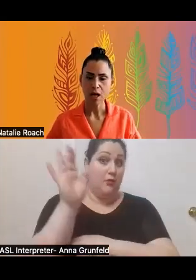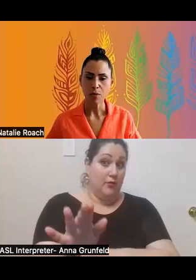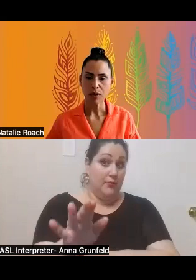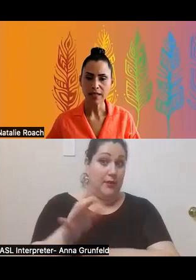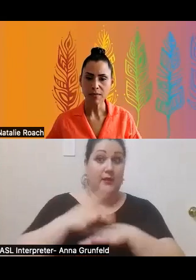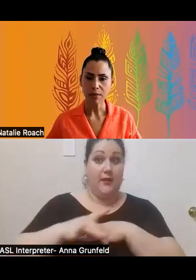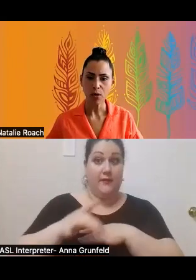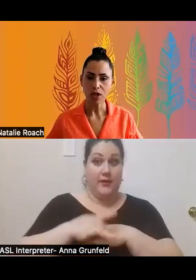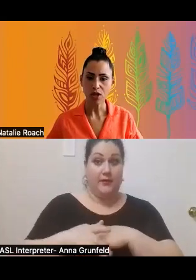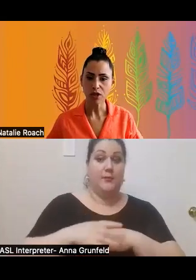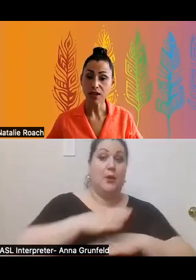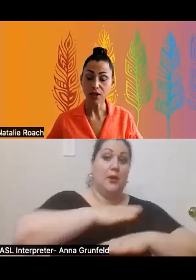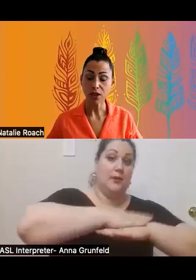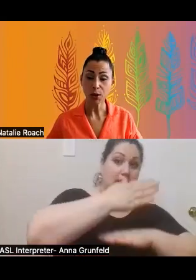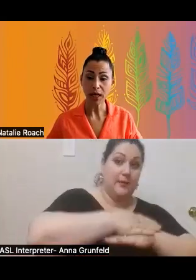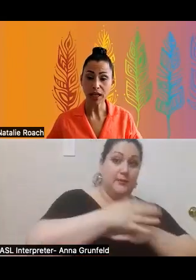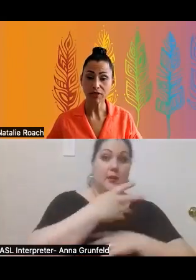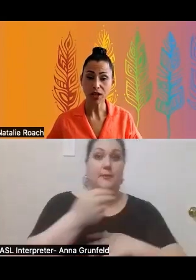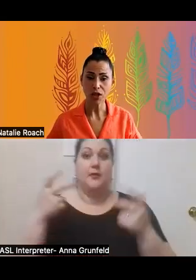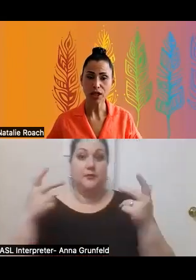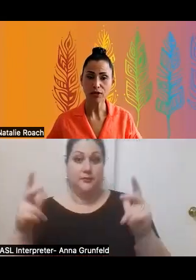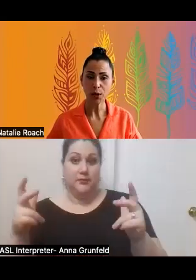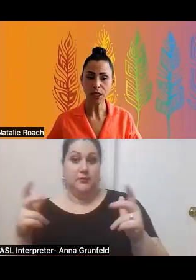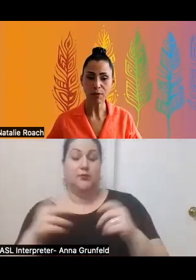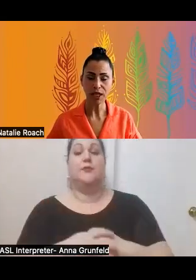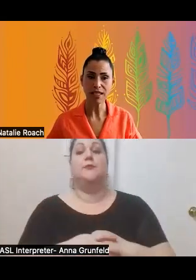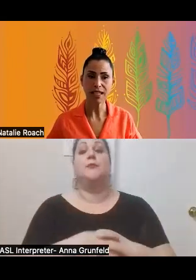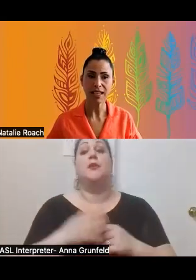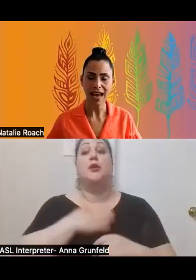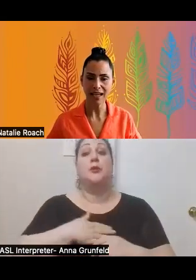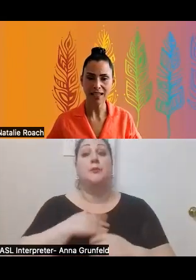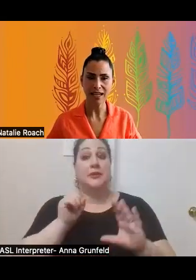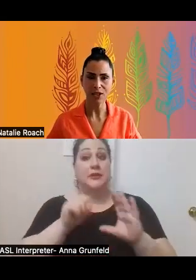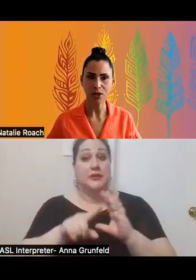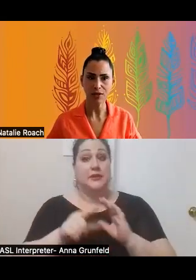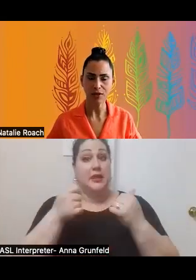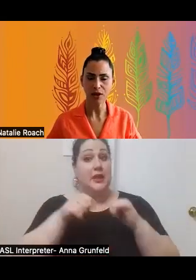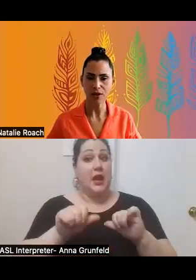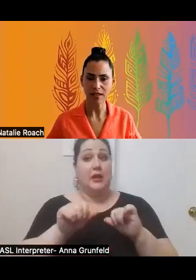Please submit a question via the Q&A feature if you are experiencing any technical difficulties.